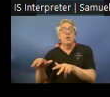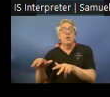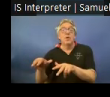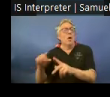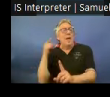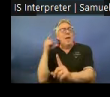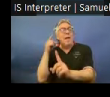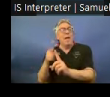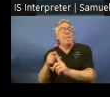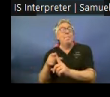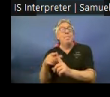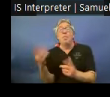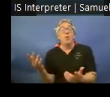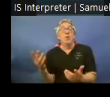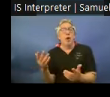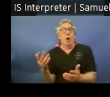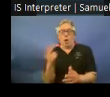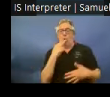the quality of the pledges.